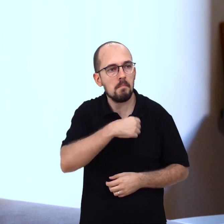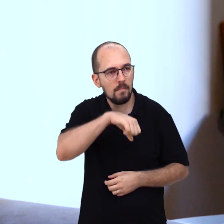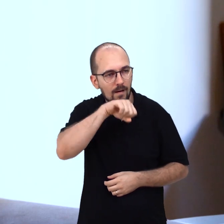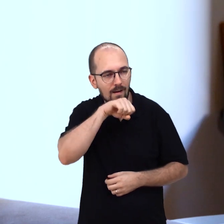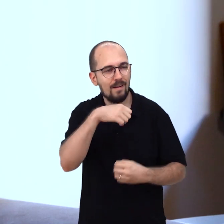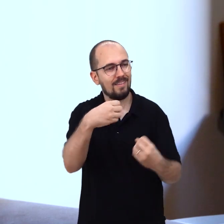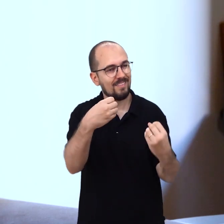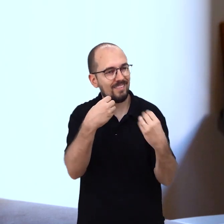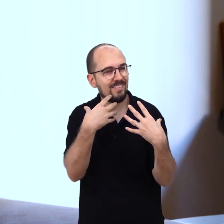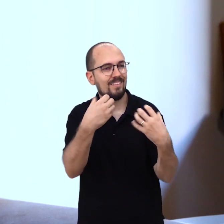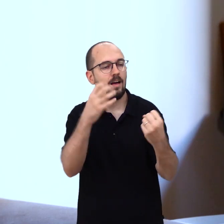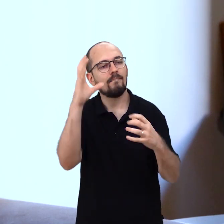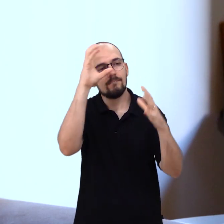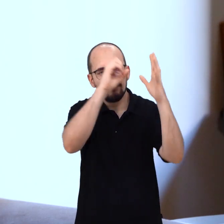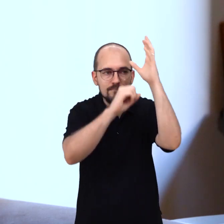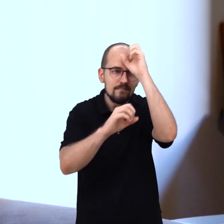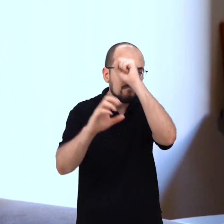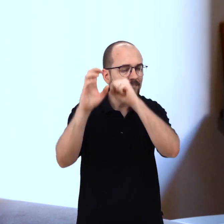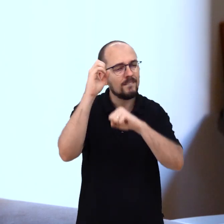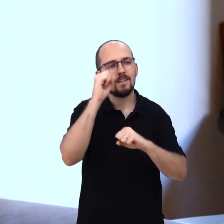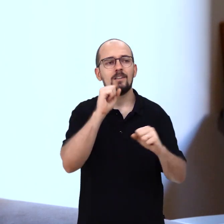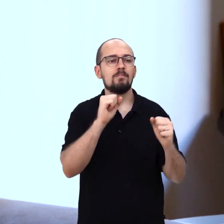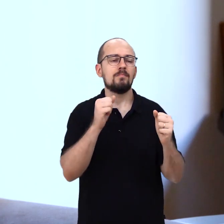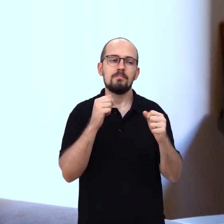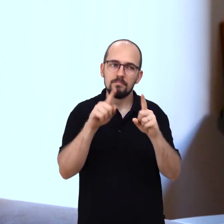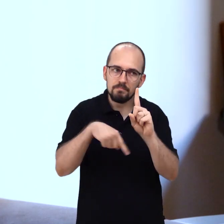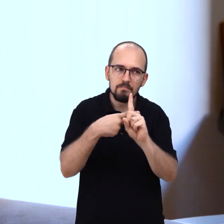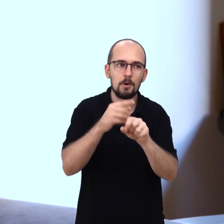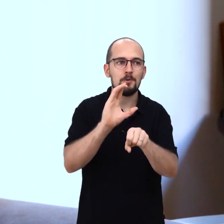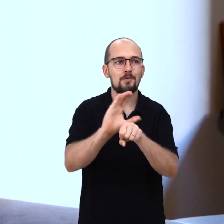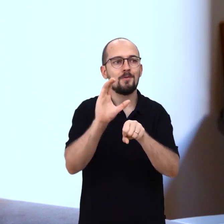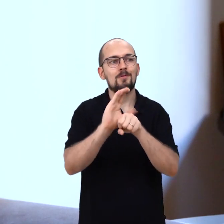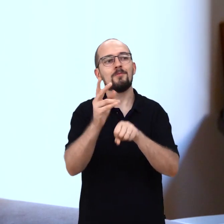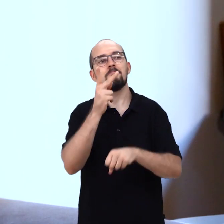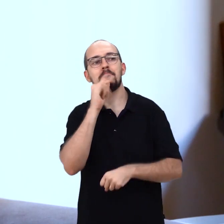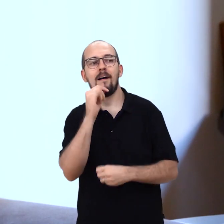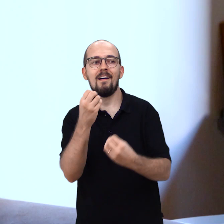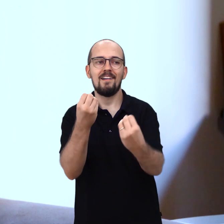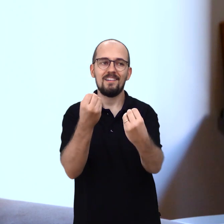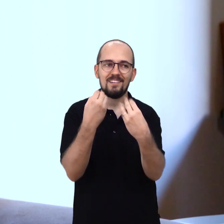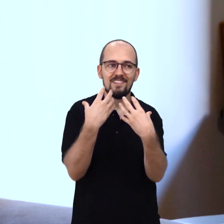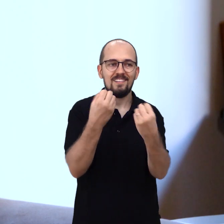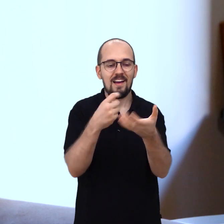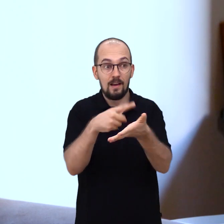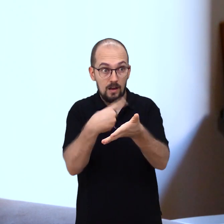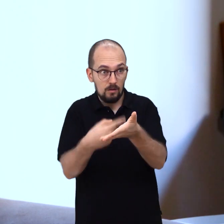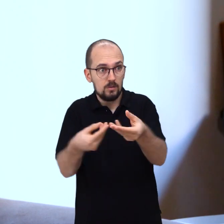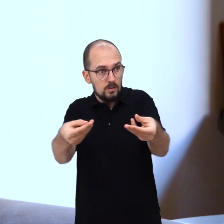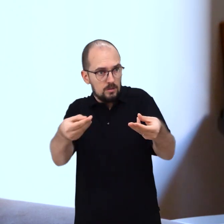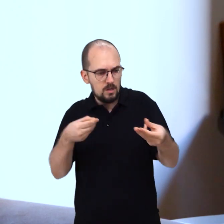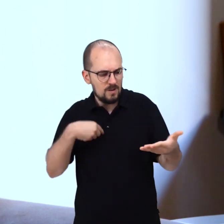He was teaching me the signs and I was learning. I started taking some courses. My father taught me, he would lend me some of his workbooks and I was learning more.